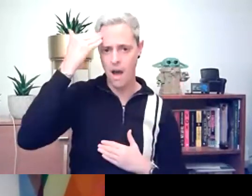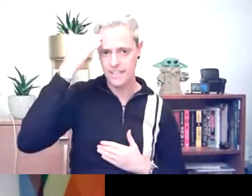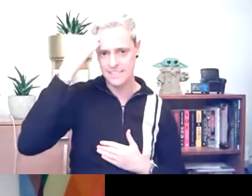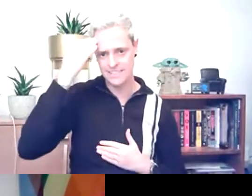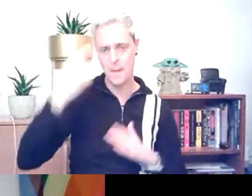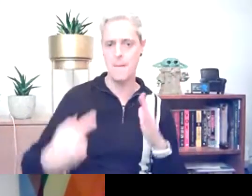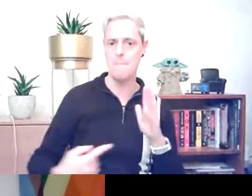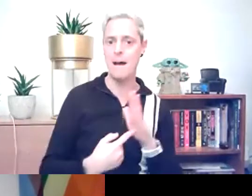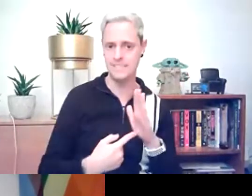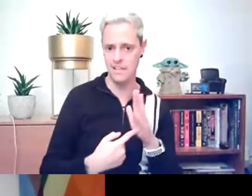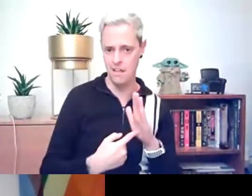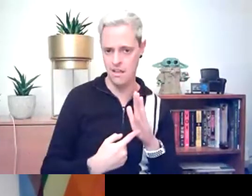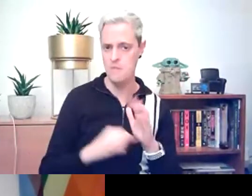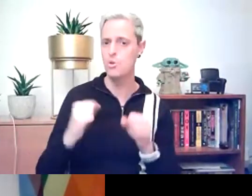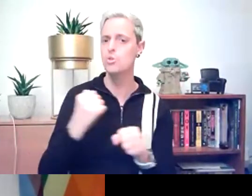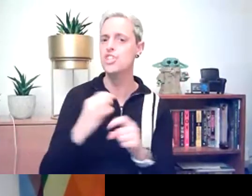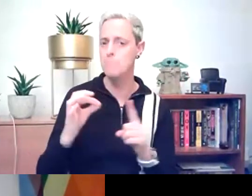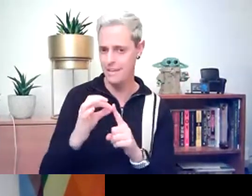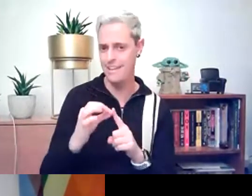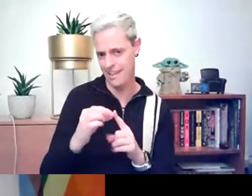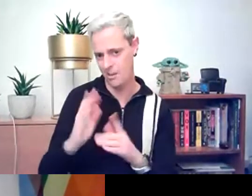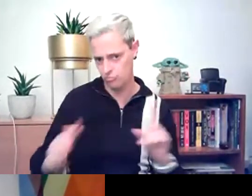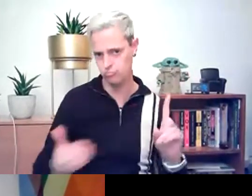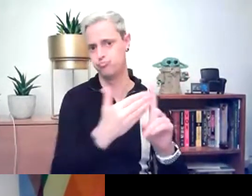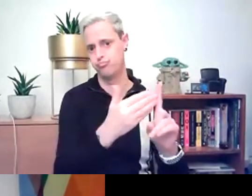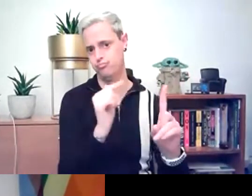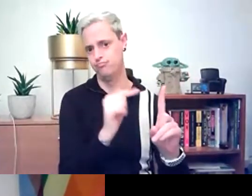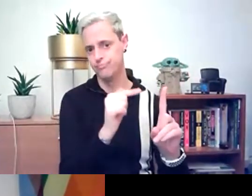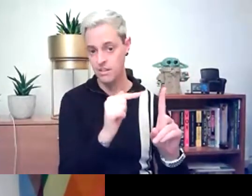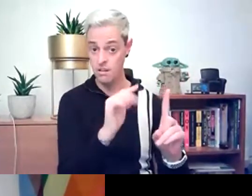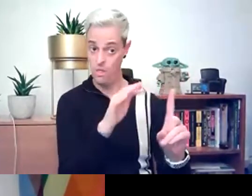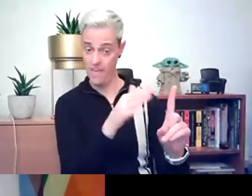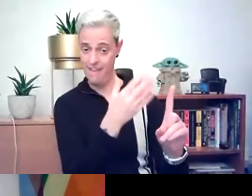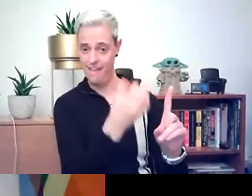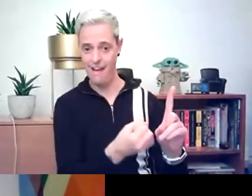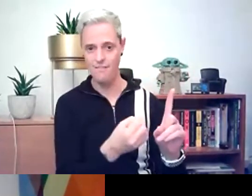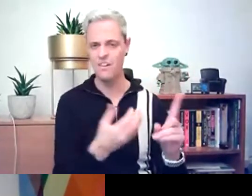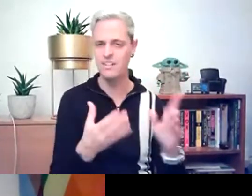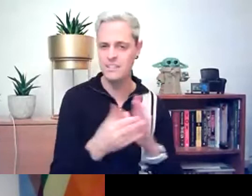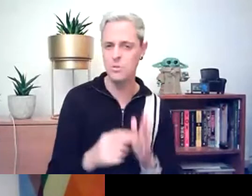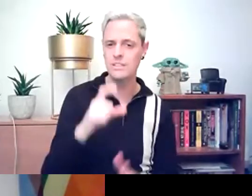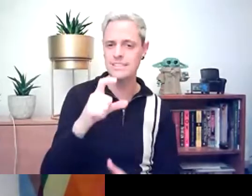your GP can direct you and there you will find things like CVT from the mood right up